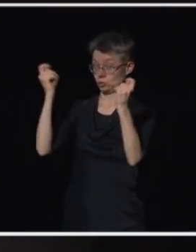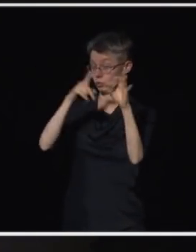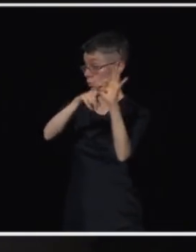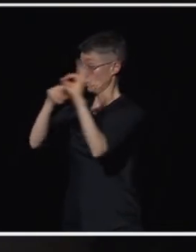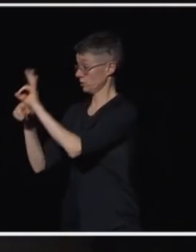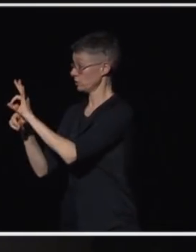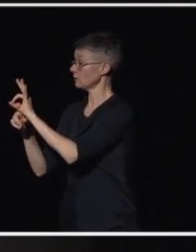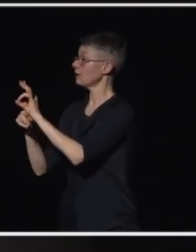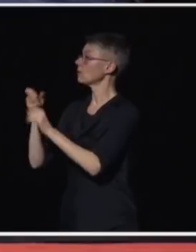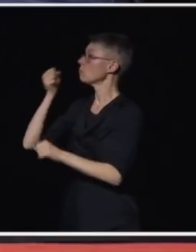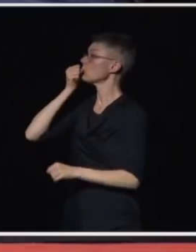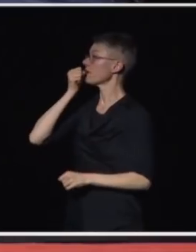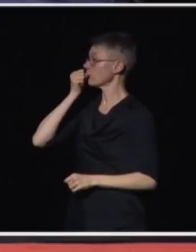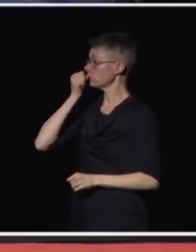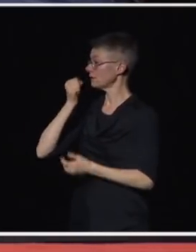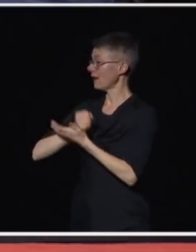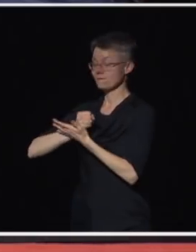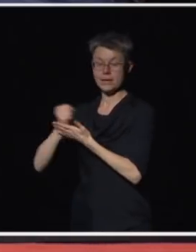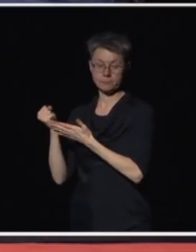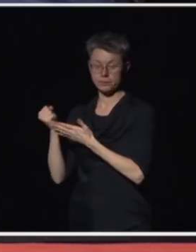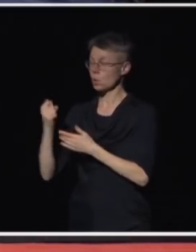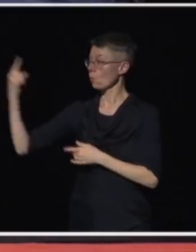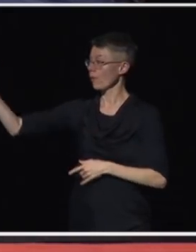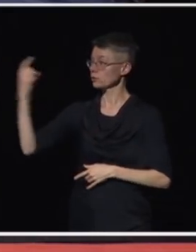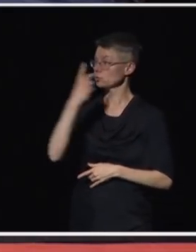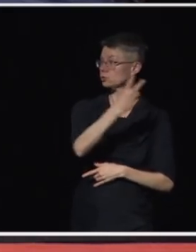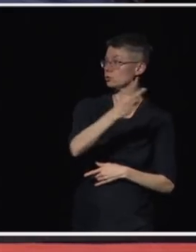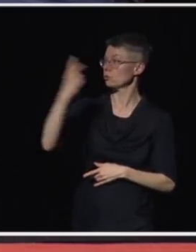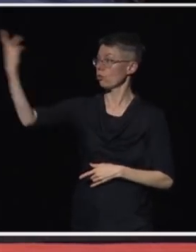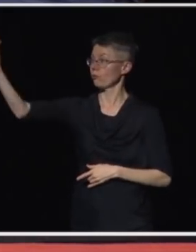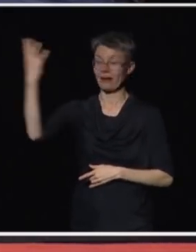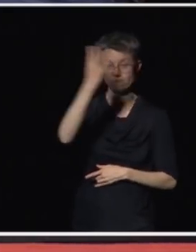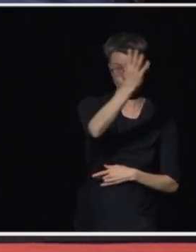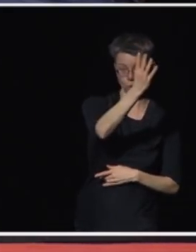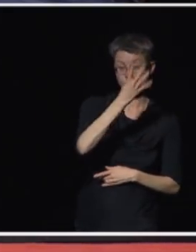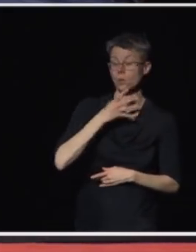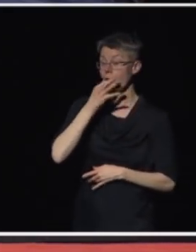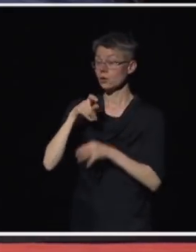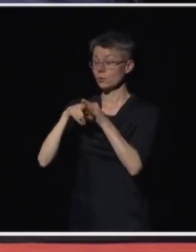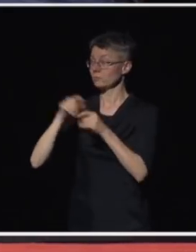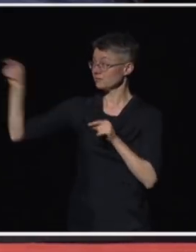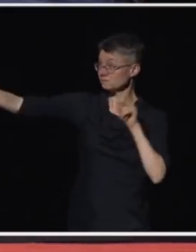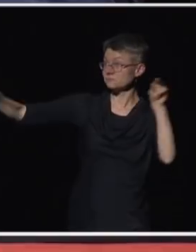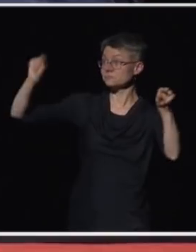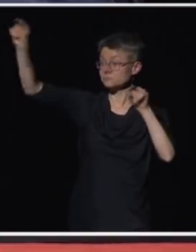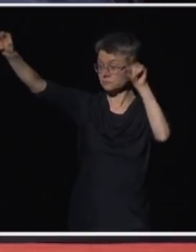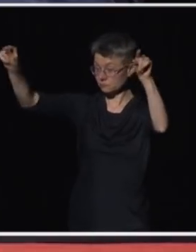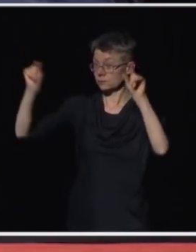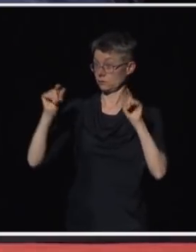We've got microphones with numbers on them around the place. If you'd like to ask him a question, please line up at the mics and we'll go to those in a minute. Just before we go to that,